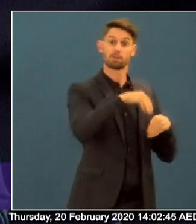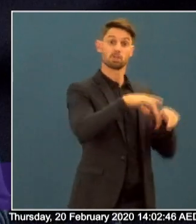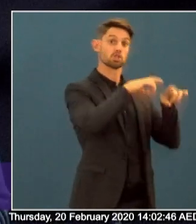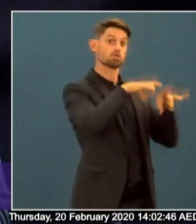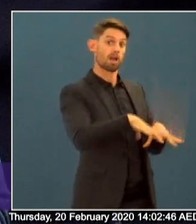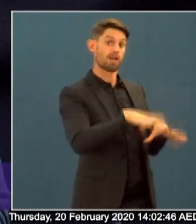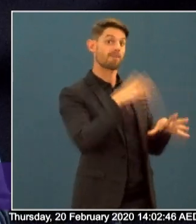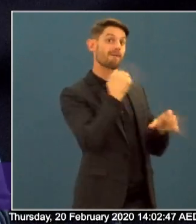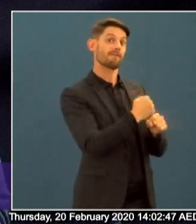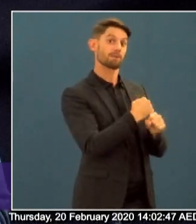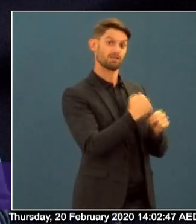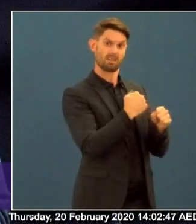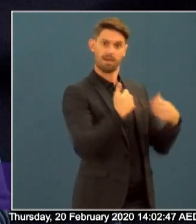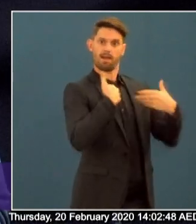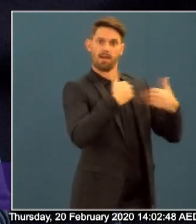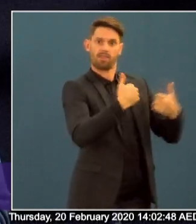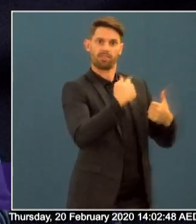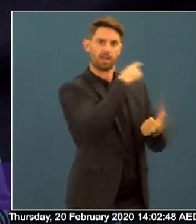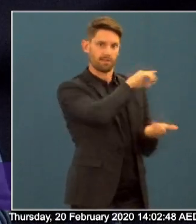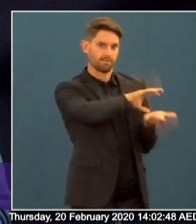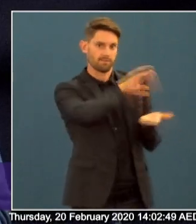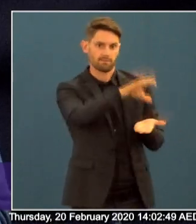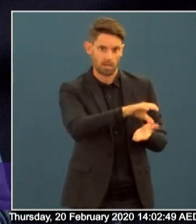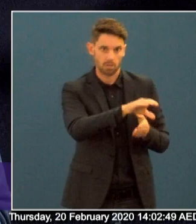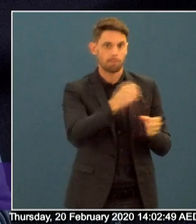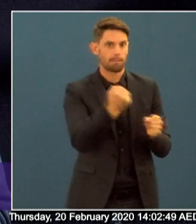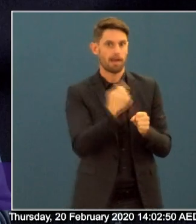with the purpose of ensuring that,